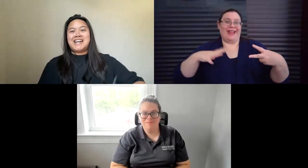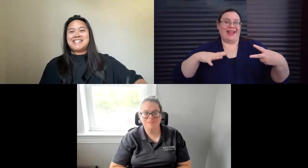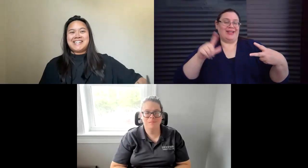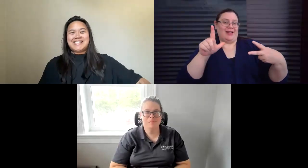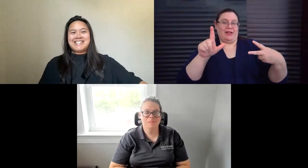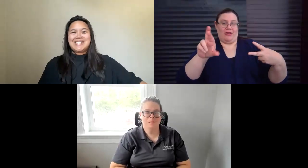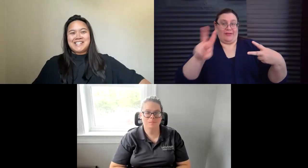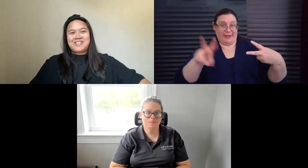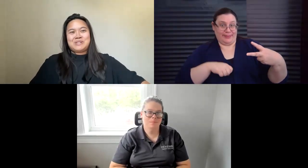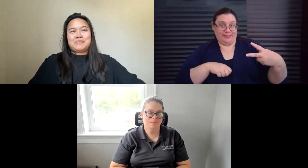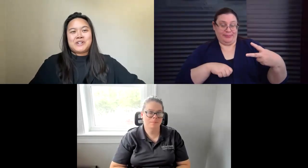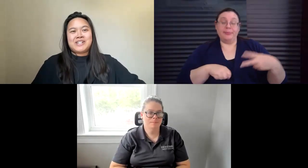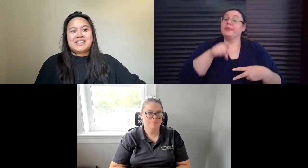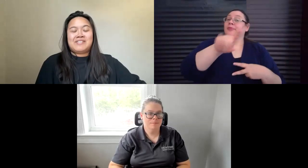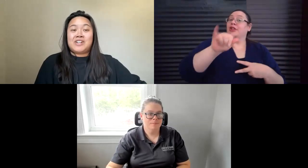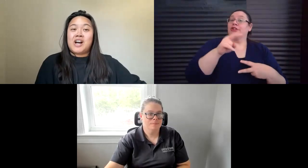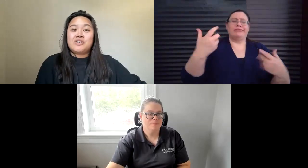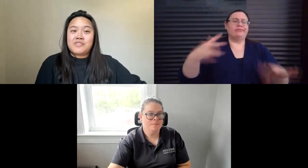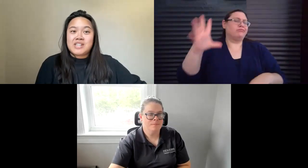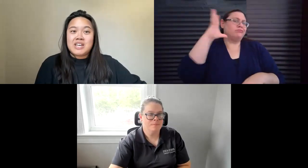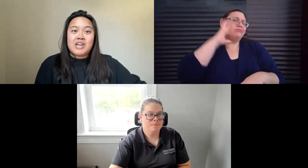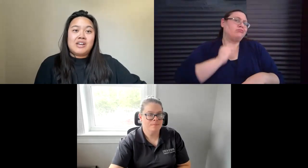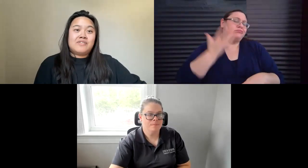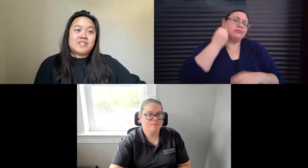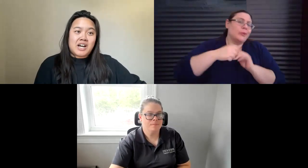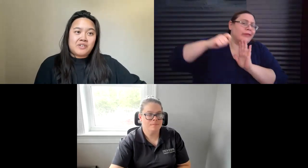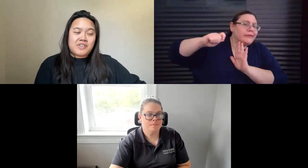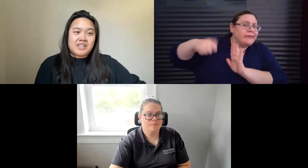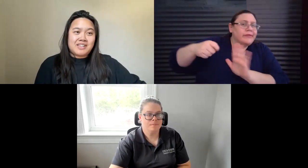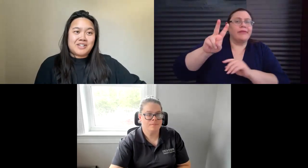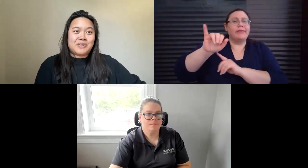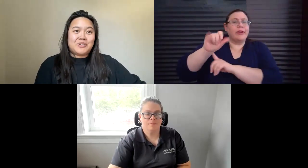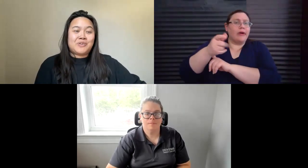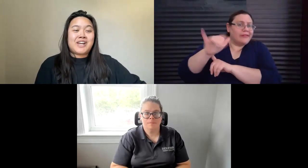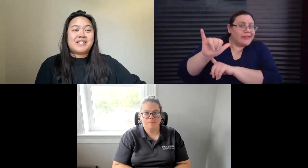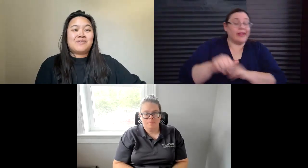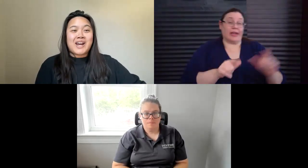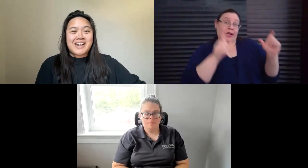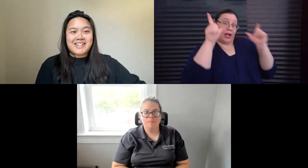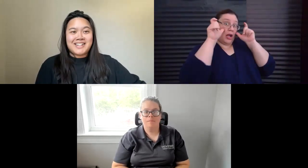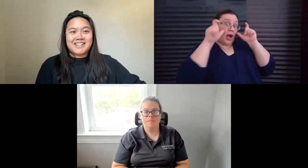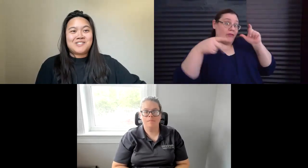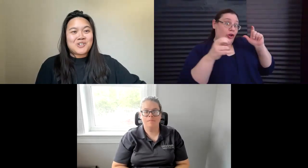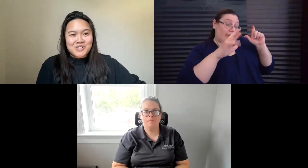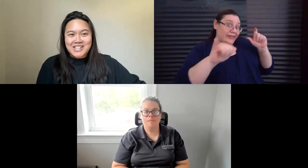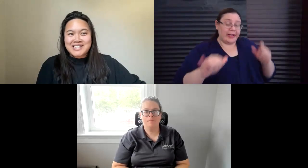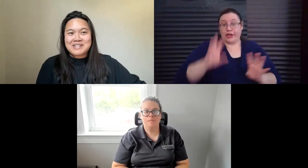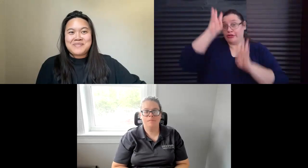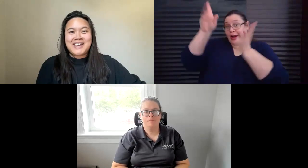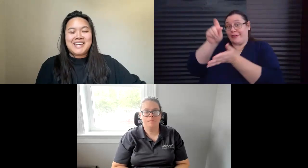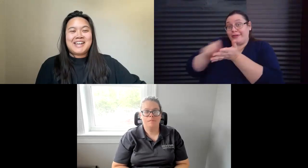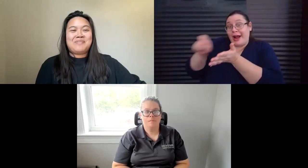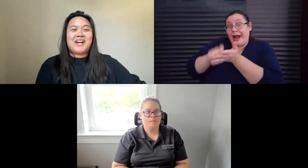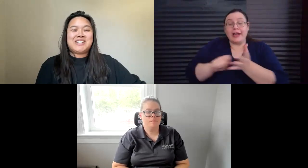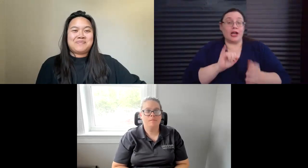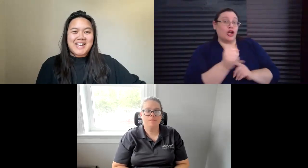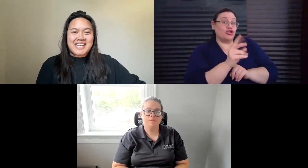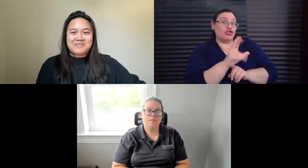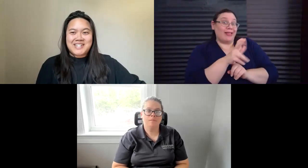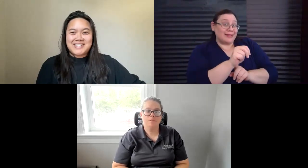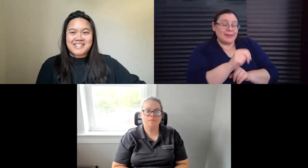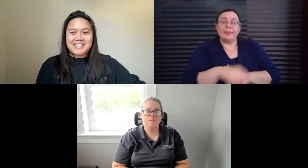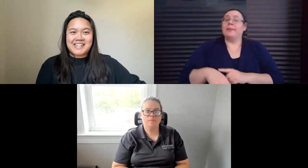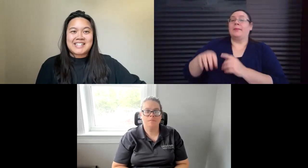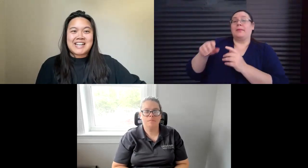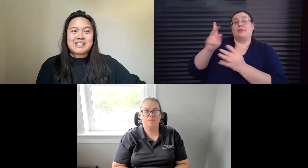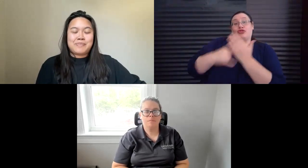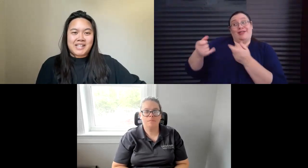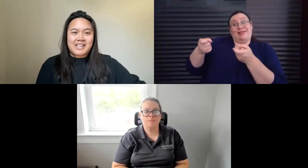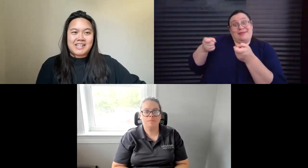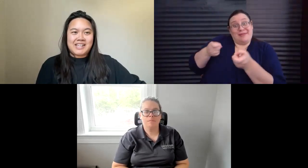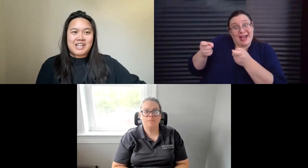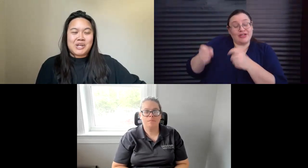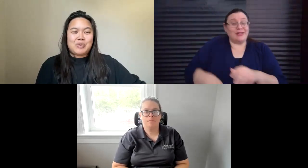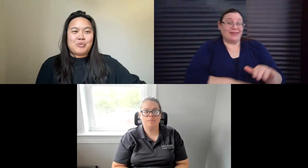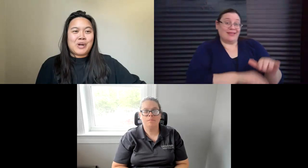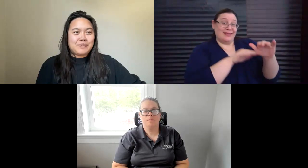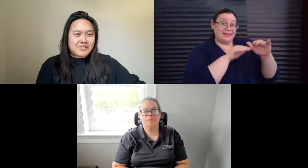Jane has an extensive experience in videography, creative writing, project management, accessibility,